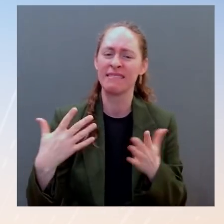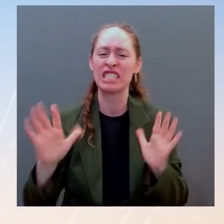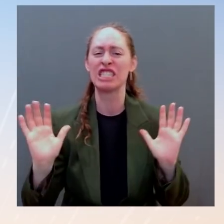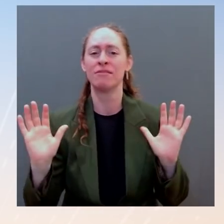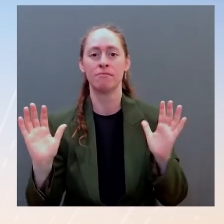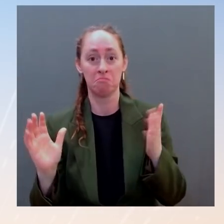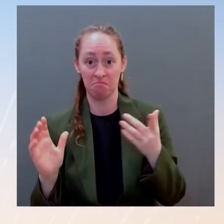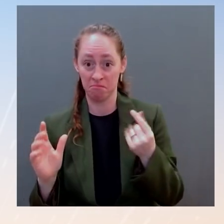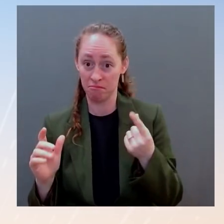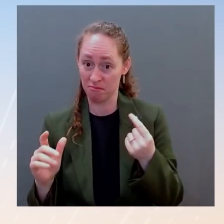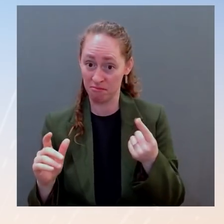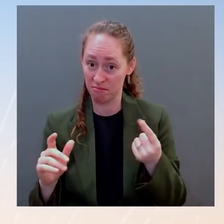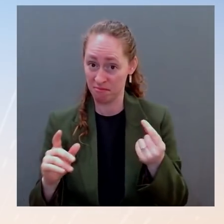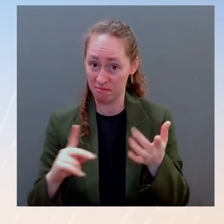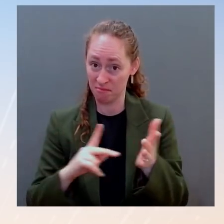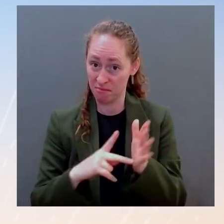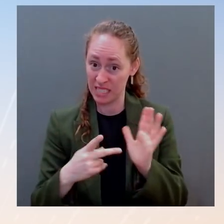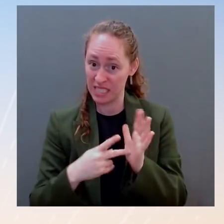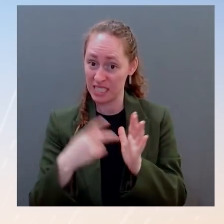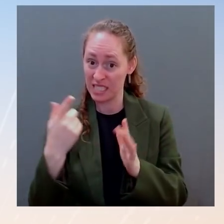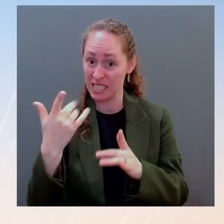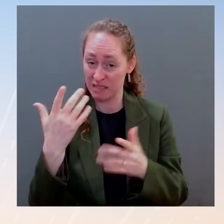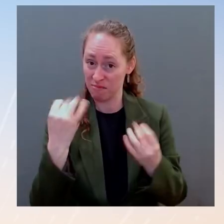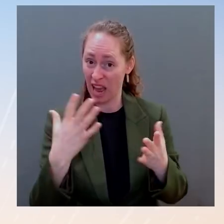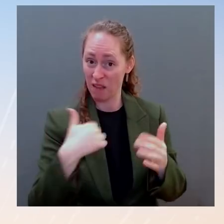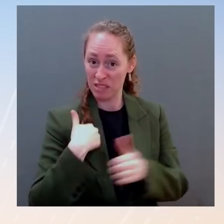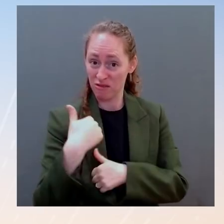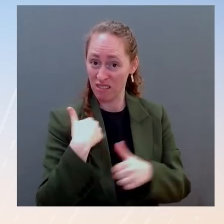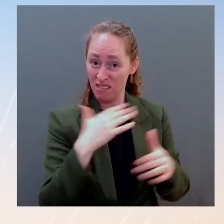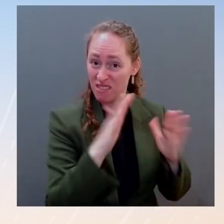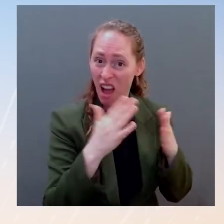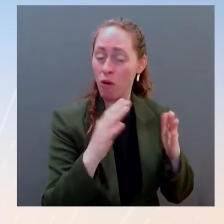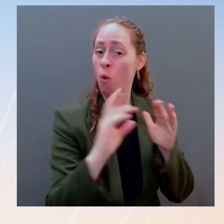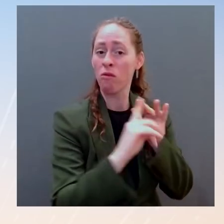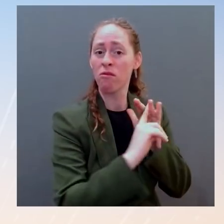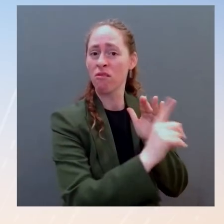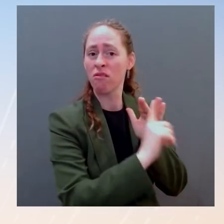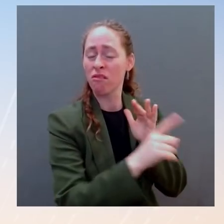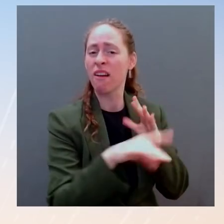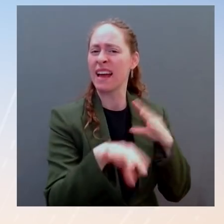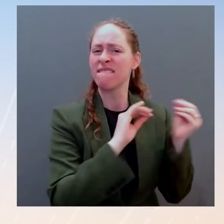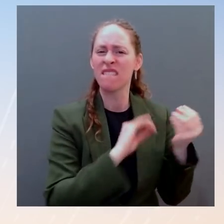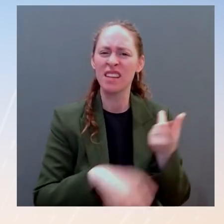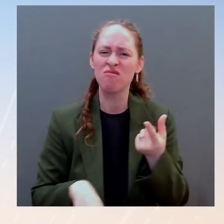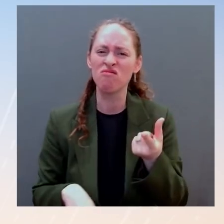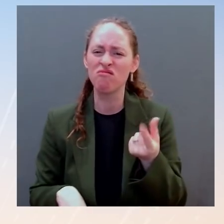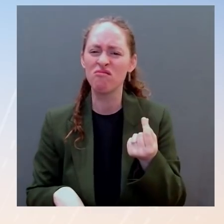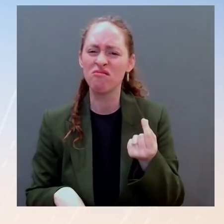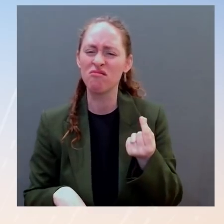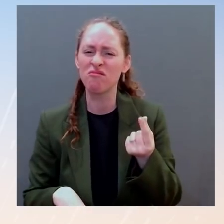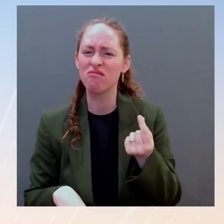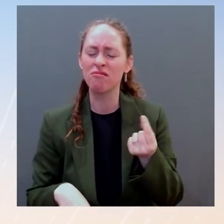to very quickly reproduce that capability." Is it U.S. policy now to permanently degrade the Russian military?